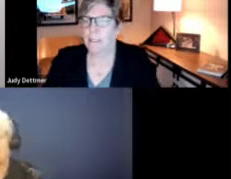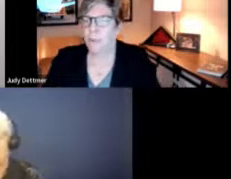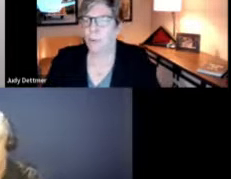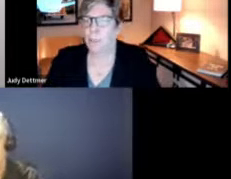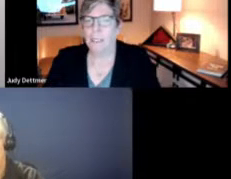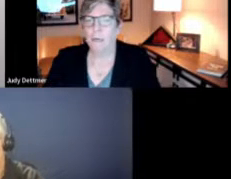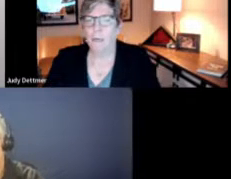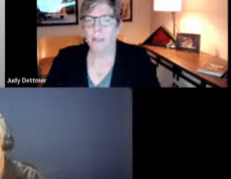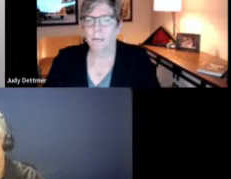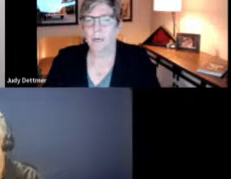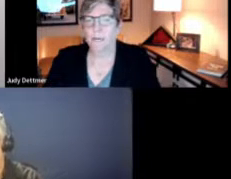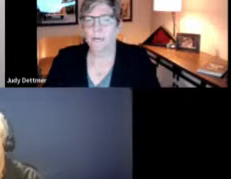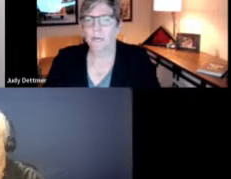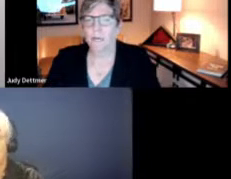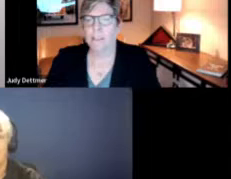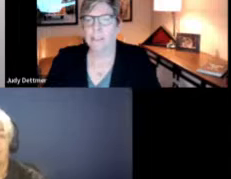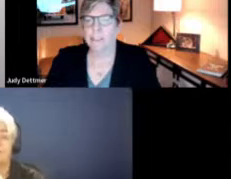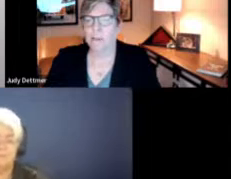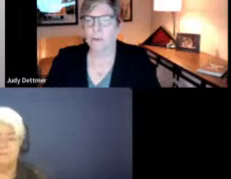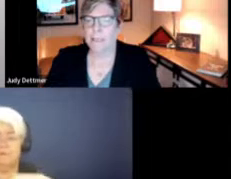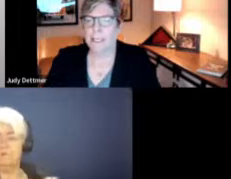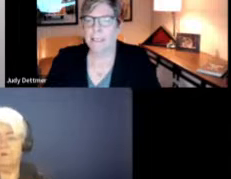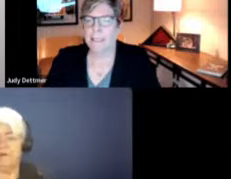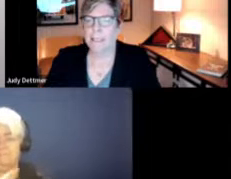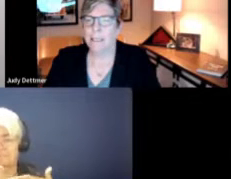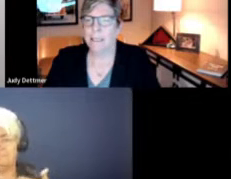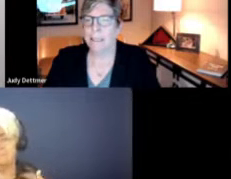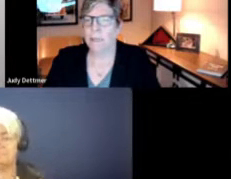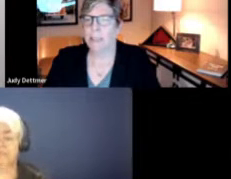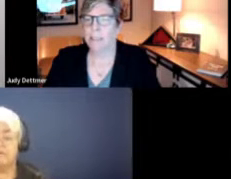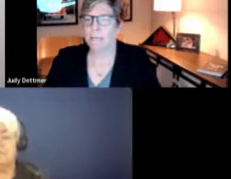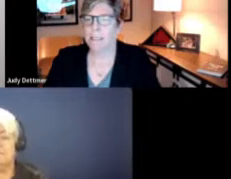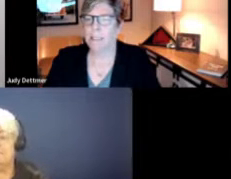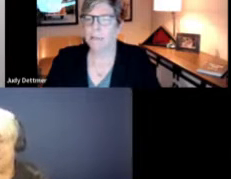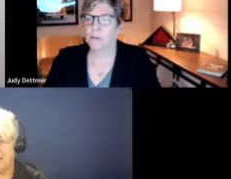has been working within the brain injury field since 2018 as an independent living skills